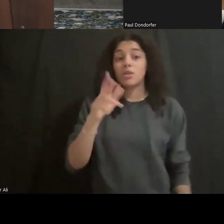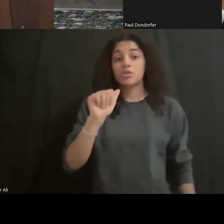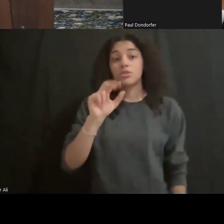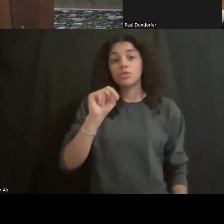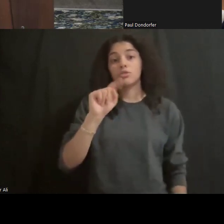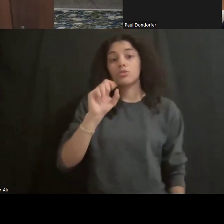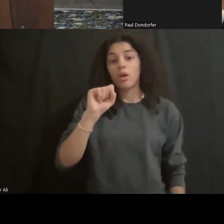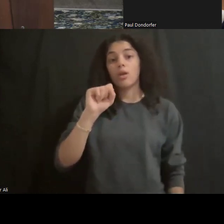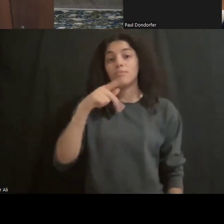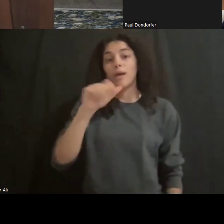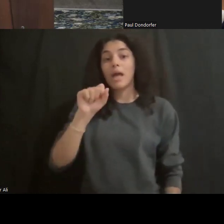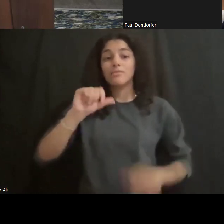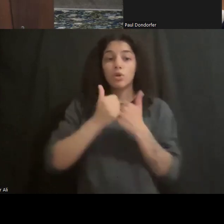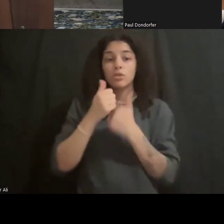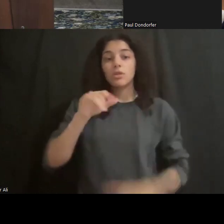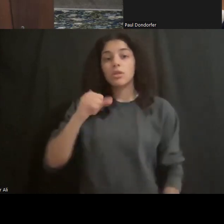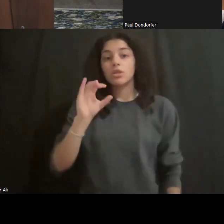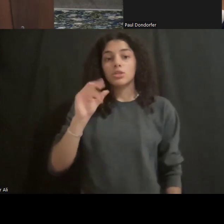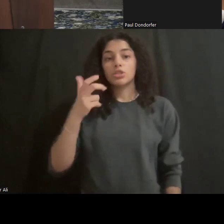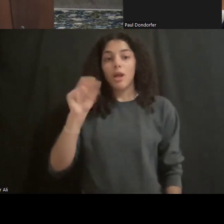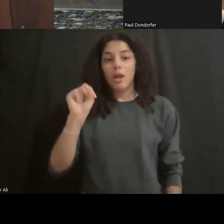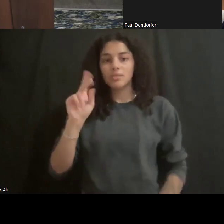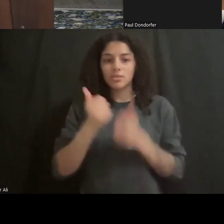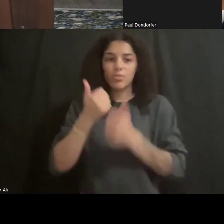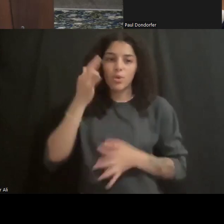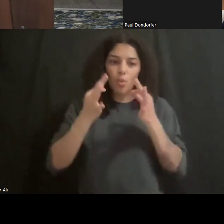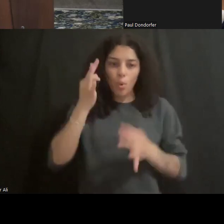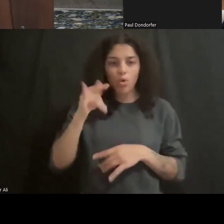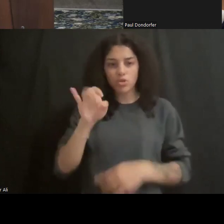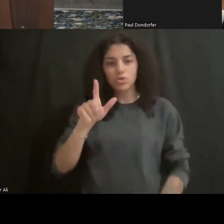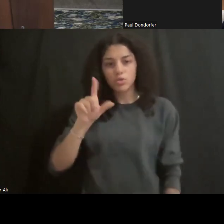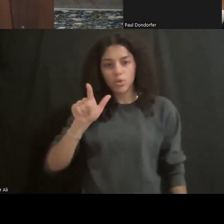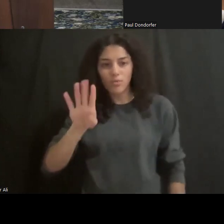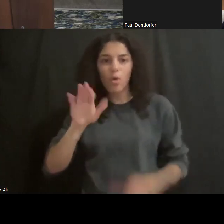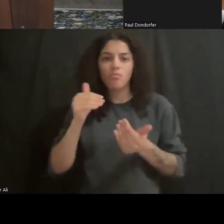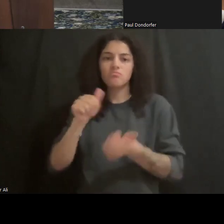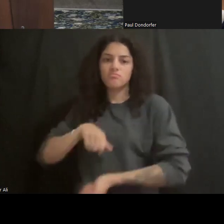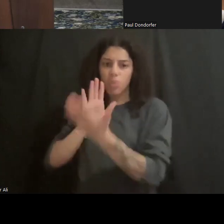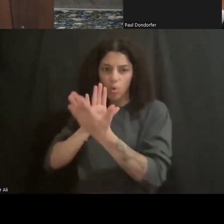Supreme Court deemed regulating camping on public property constitutional Since this case Rochester